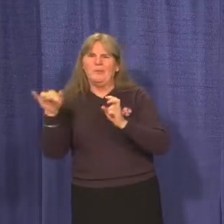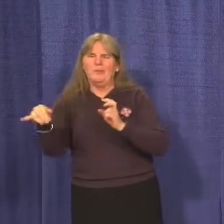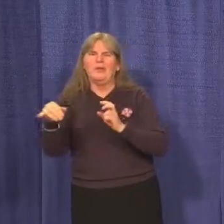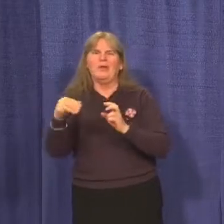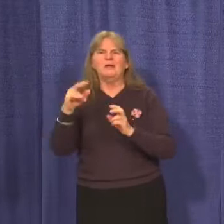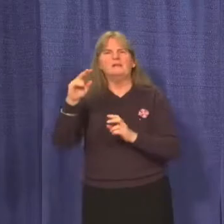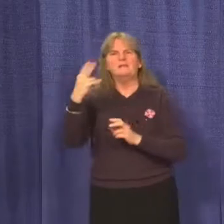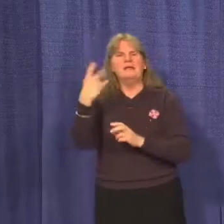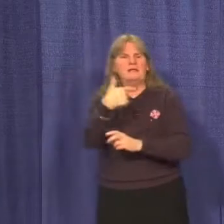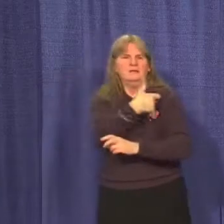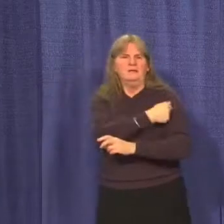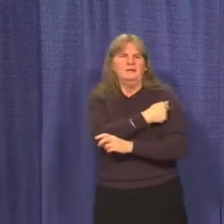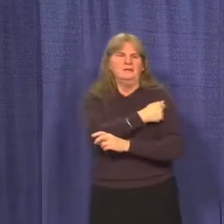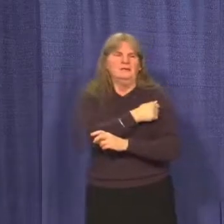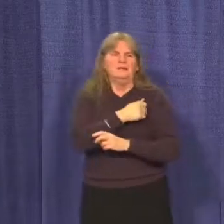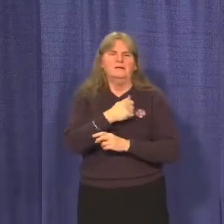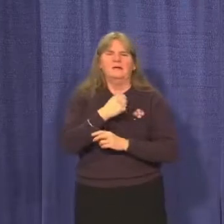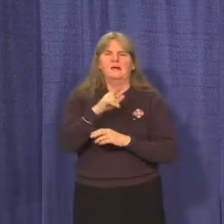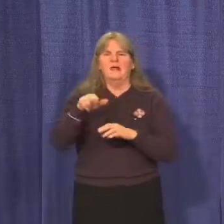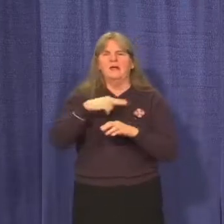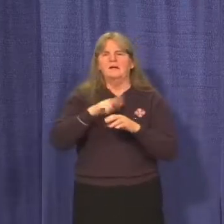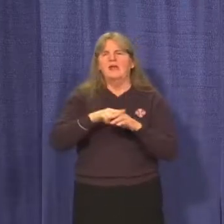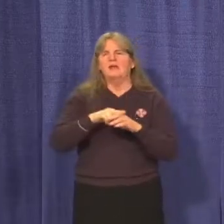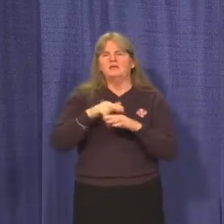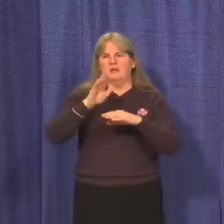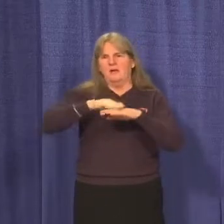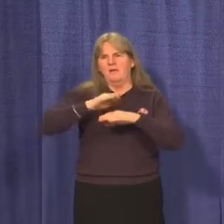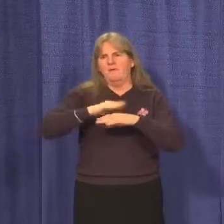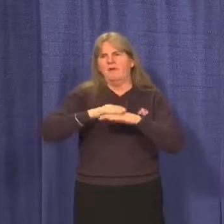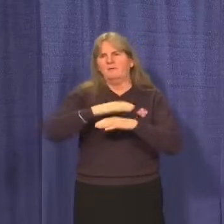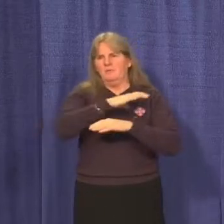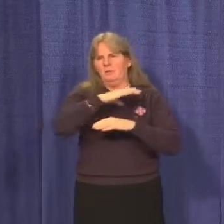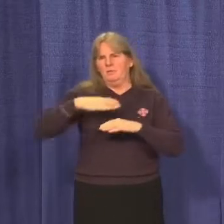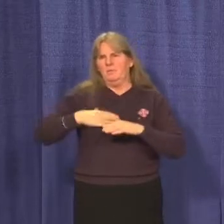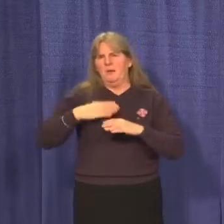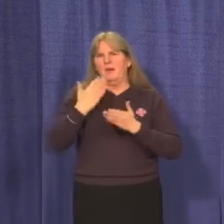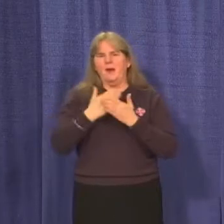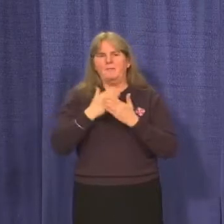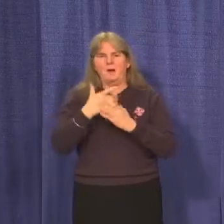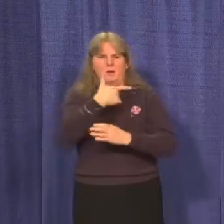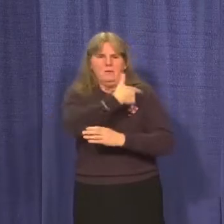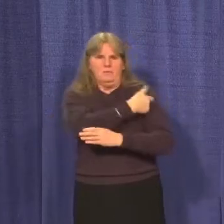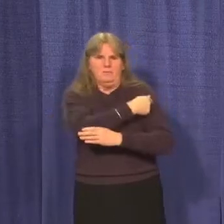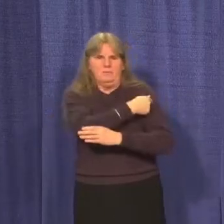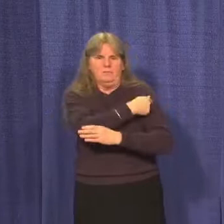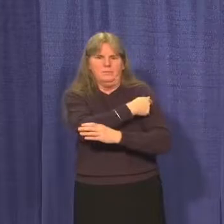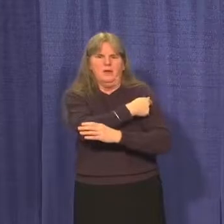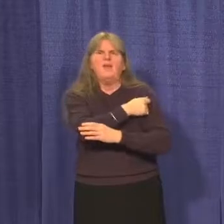that the national advisory committee on immunization has just yesterday published they